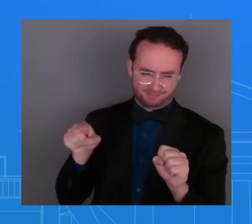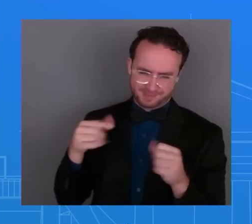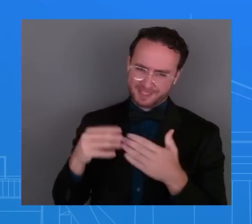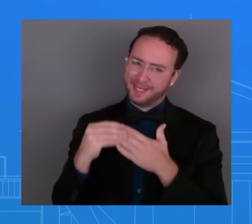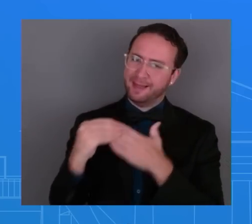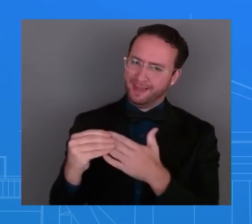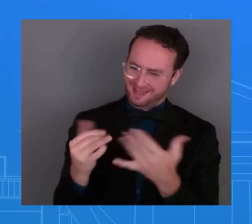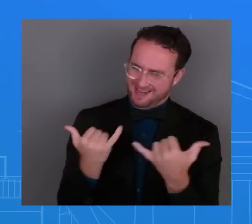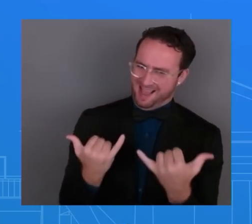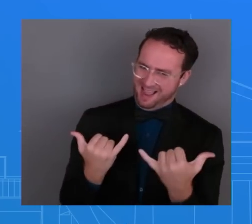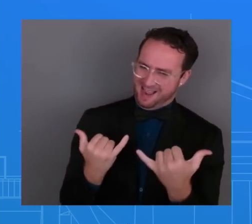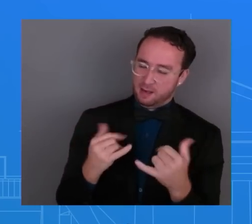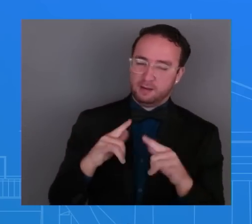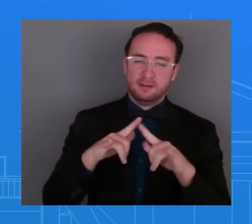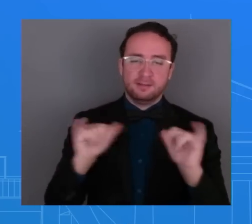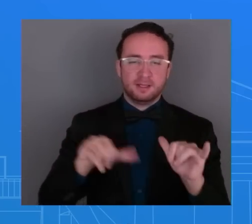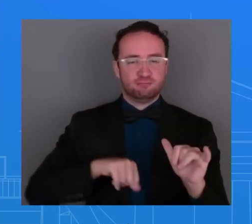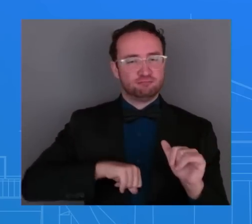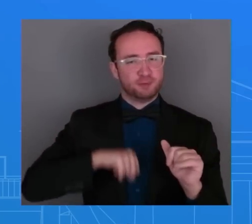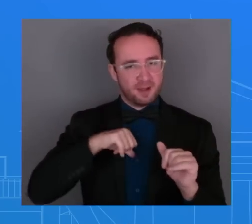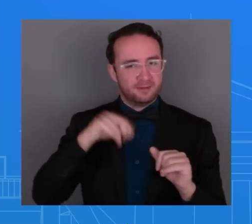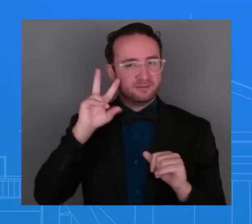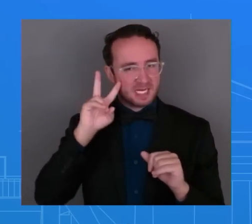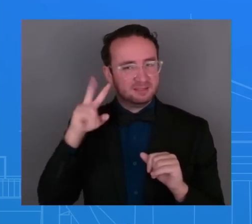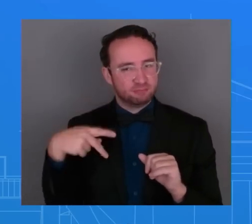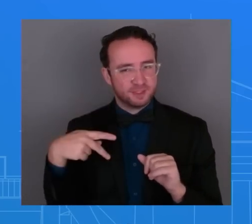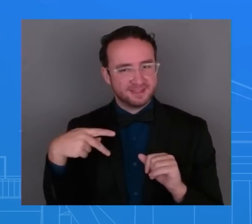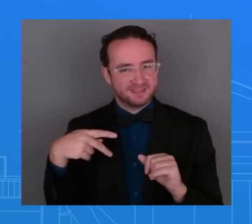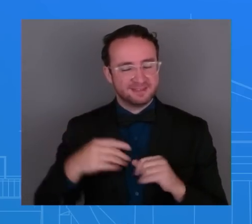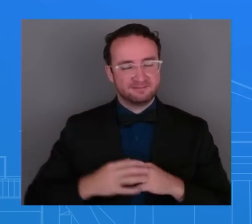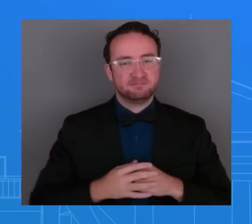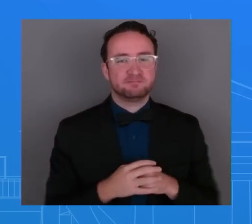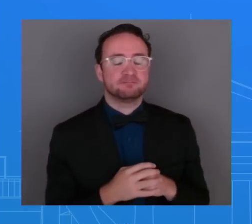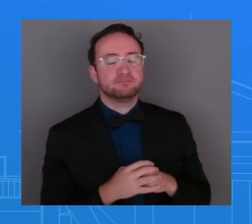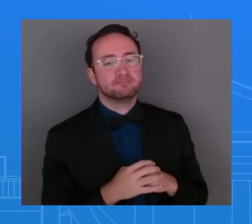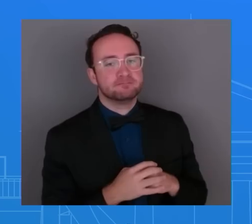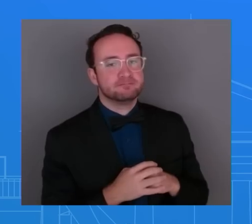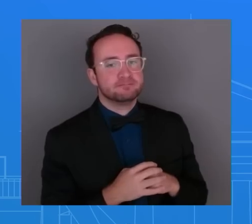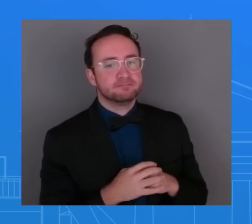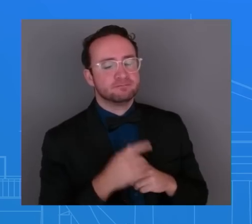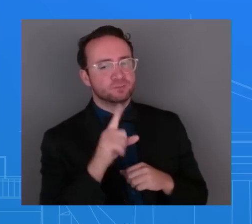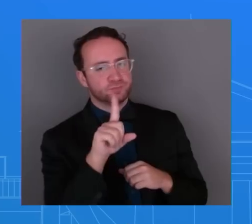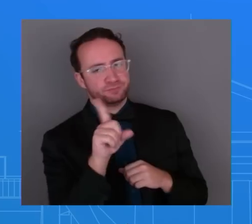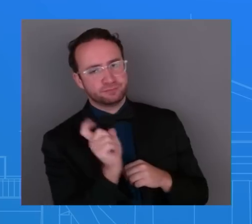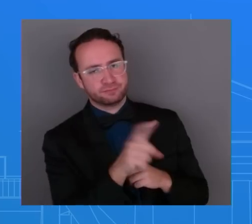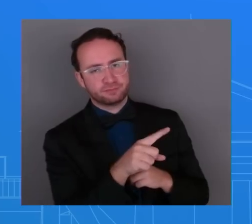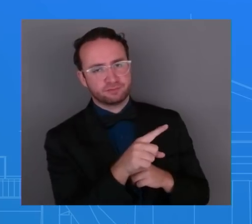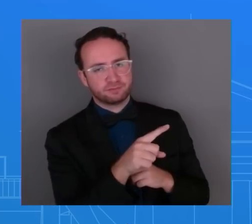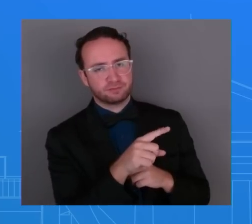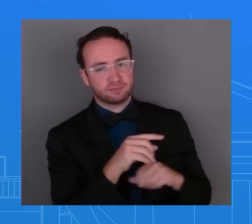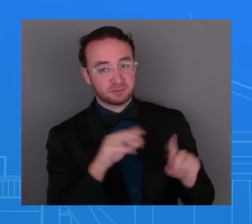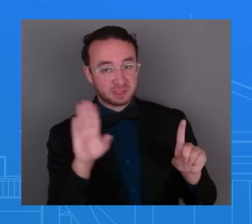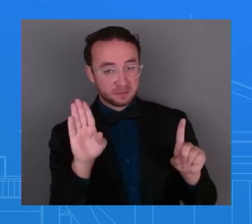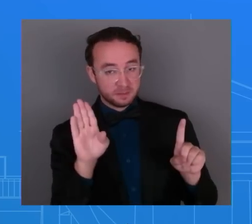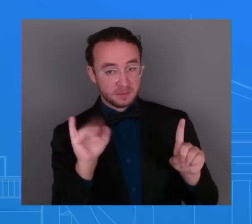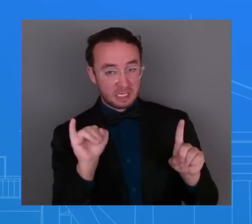How mad is President Biden at Nancy Pelosi? Ms. Jean-Pierre: You guys keep asking me this question. I think I've answered this question multiple times.